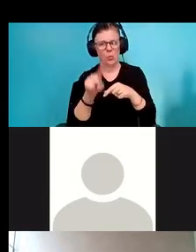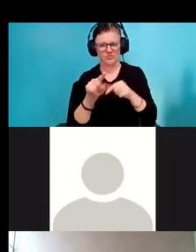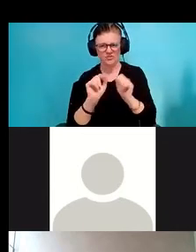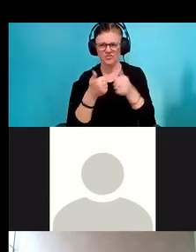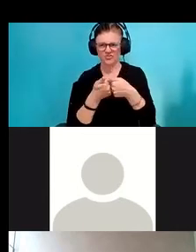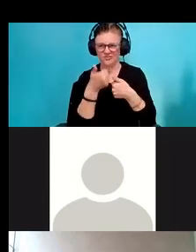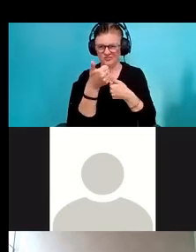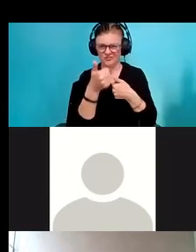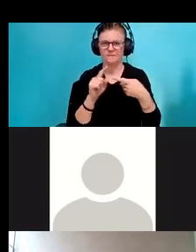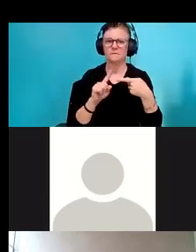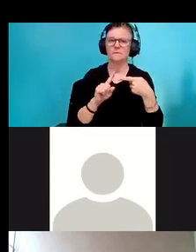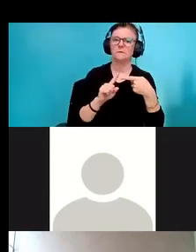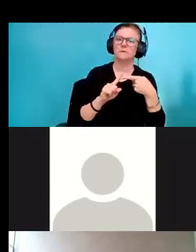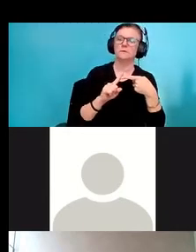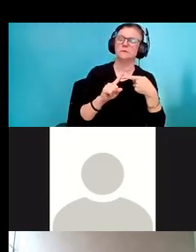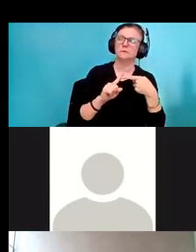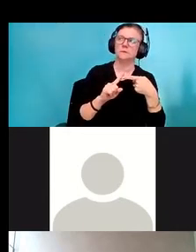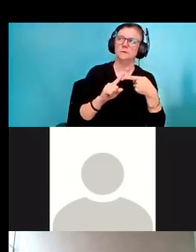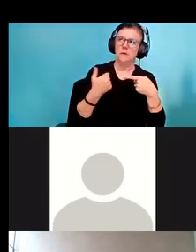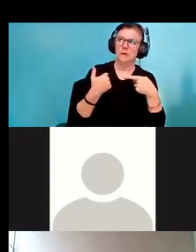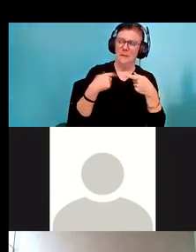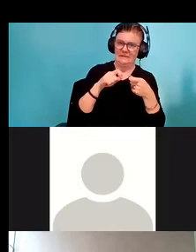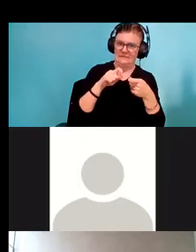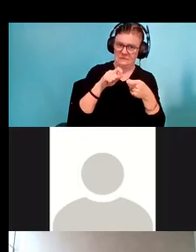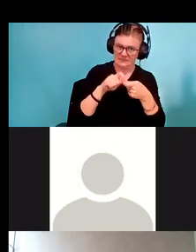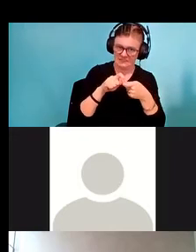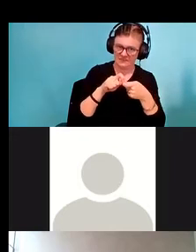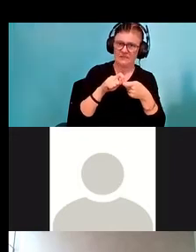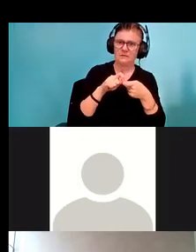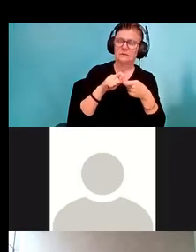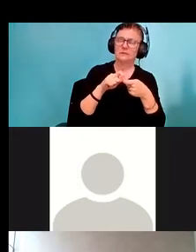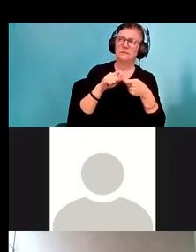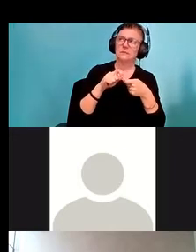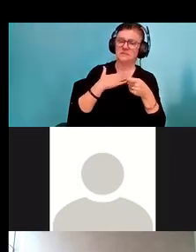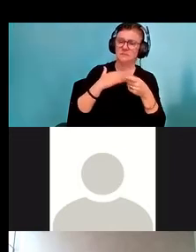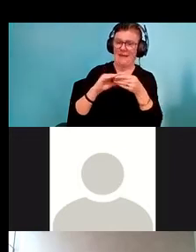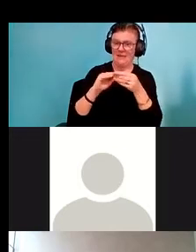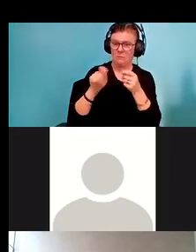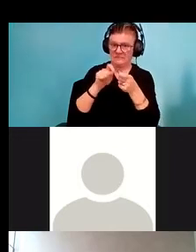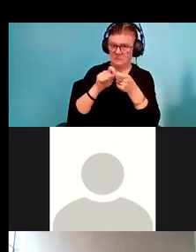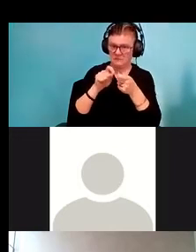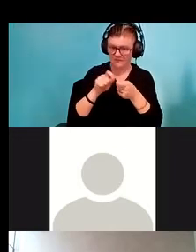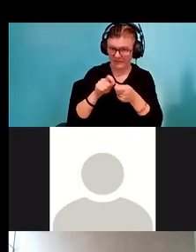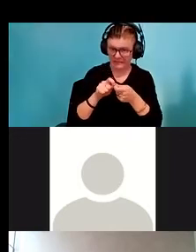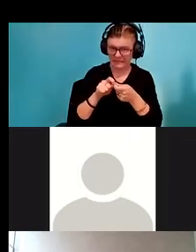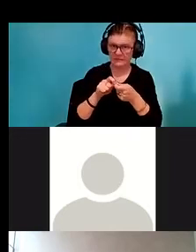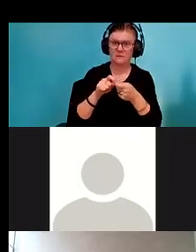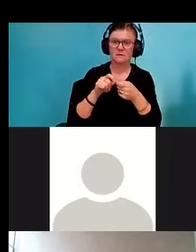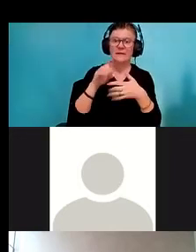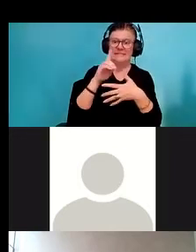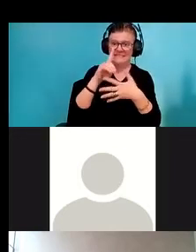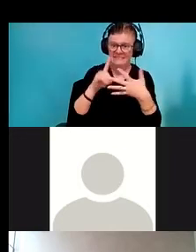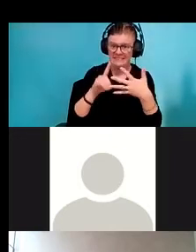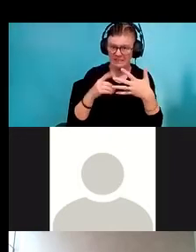to make sure that you're hitting the mark with your narrative. So am I being specific and detailed?